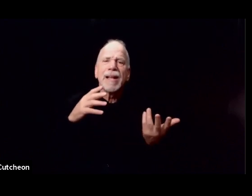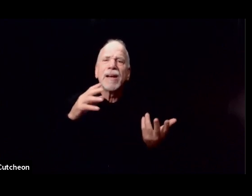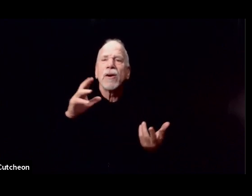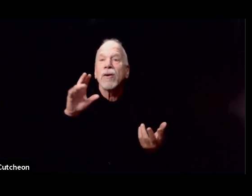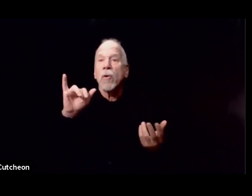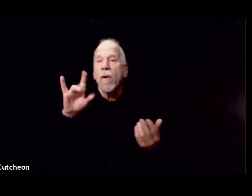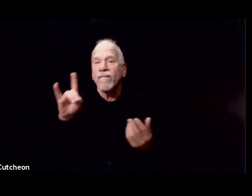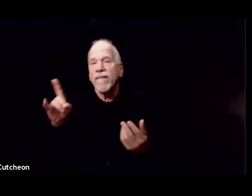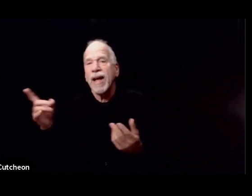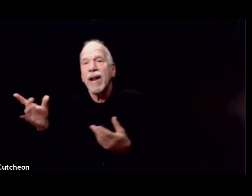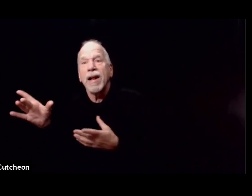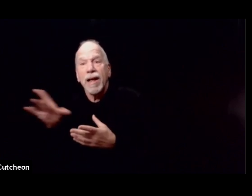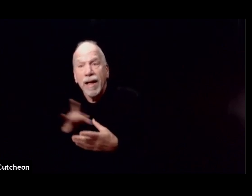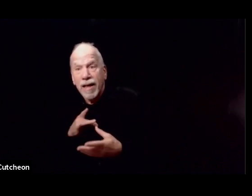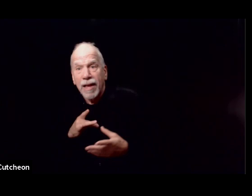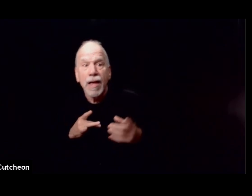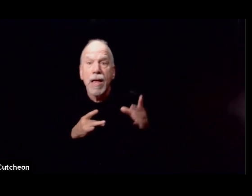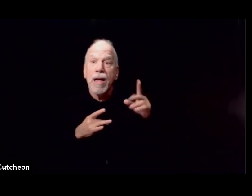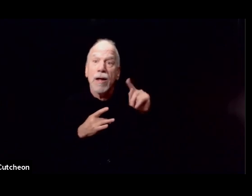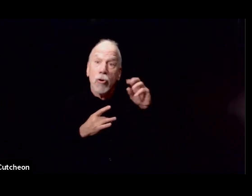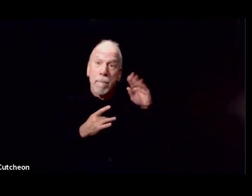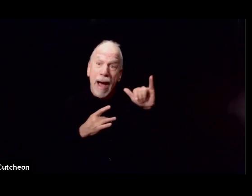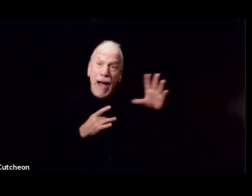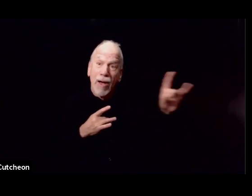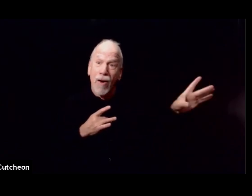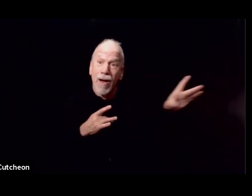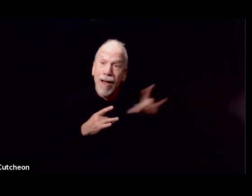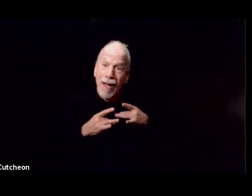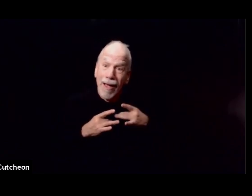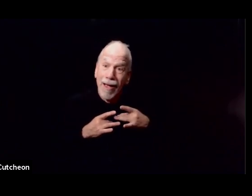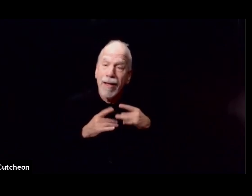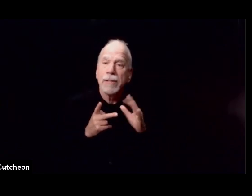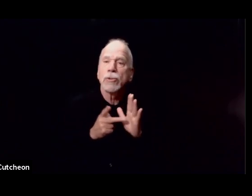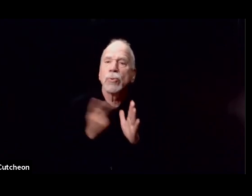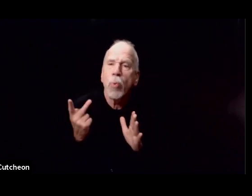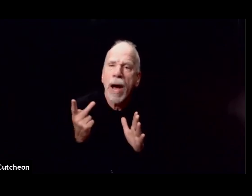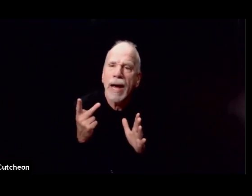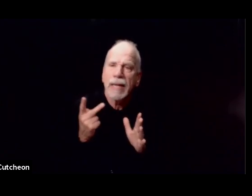can compromise the immune system, which makes people at higher risk for severe illness from